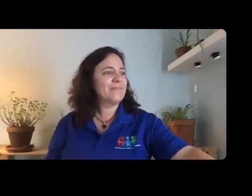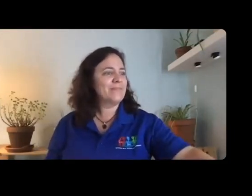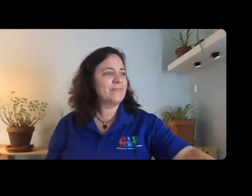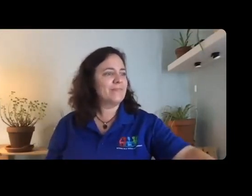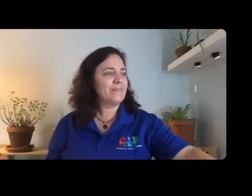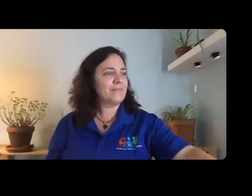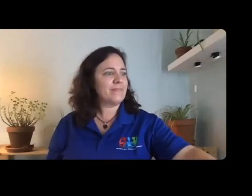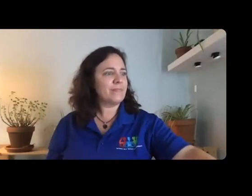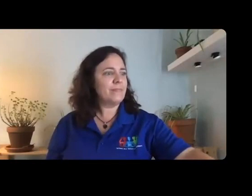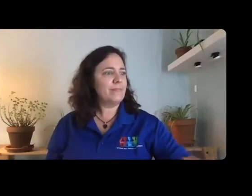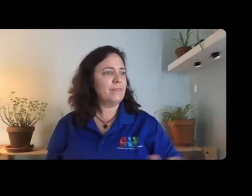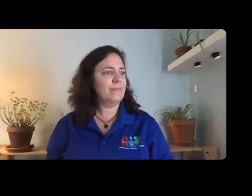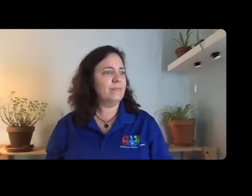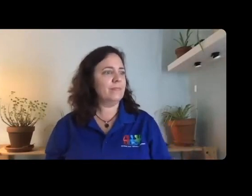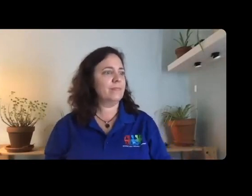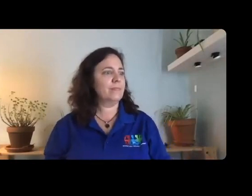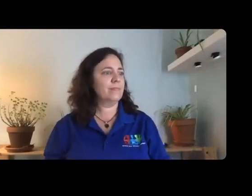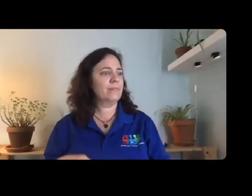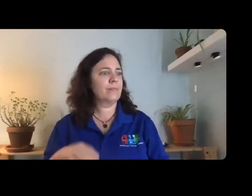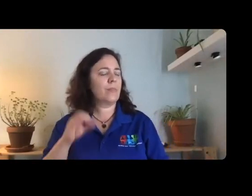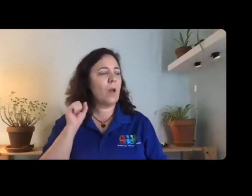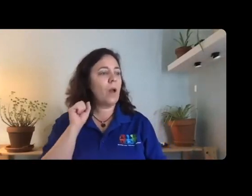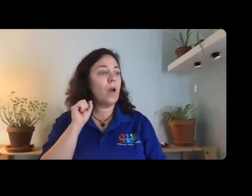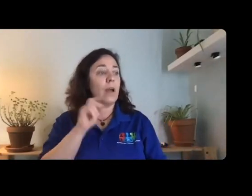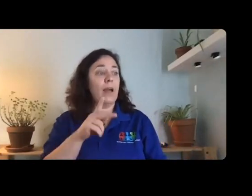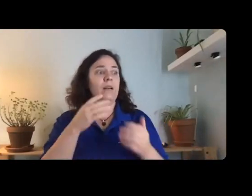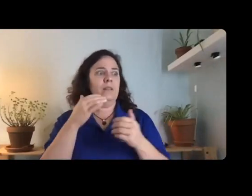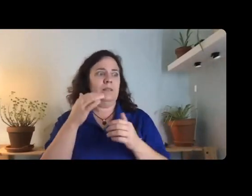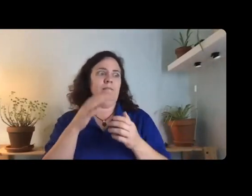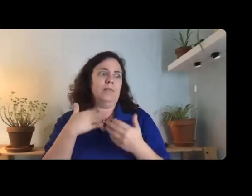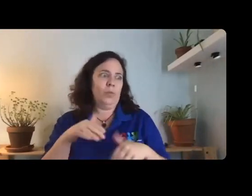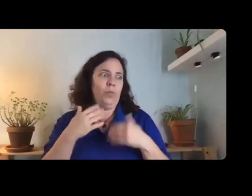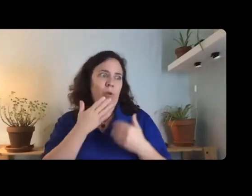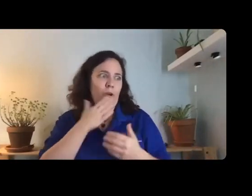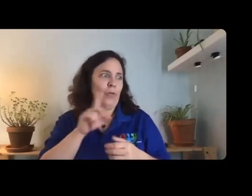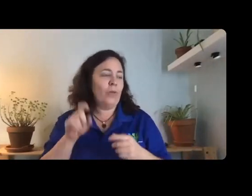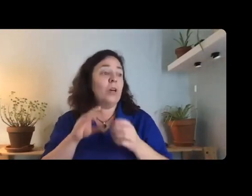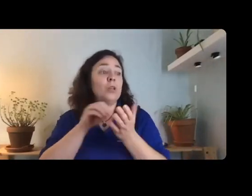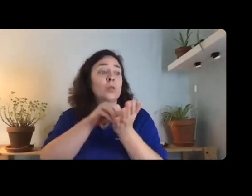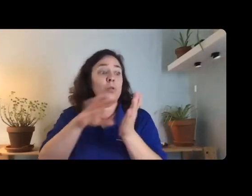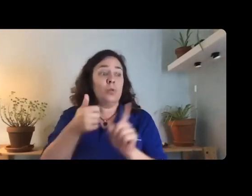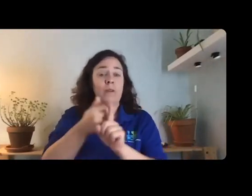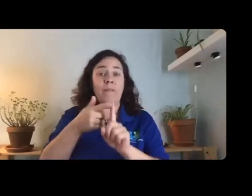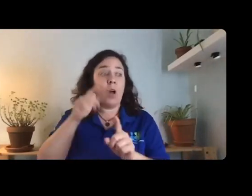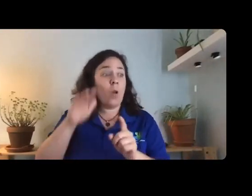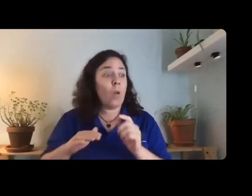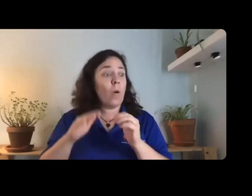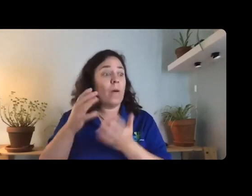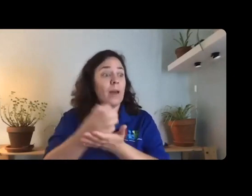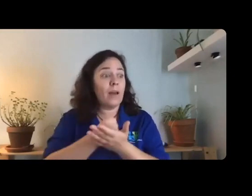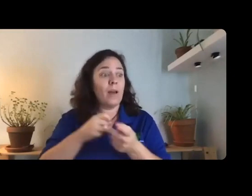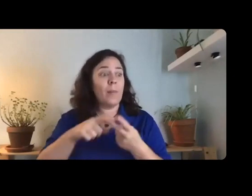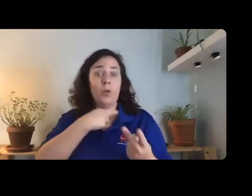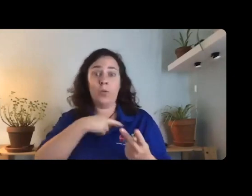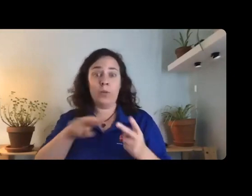> I have just been told we only have ten minutes left, okay. Here comes a really good question.